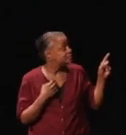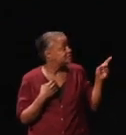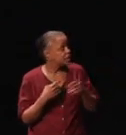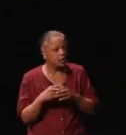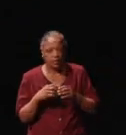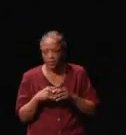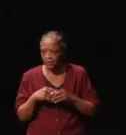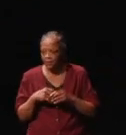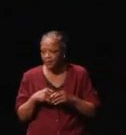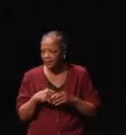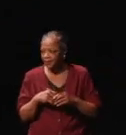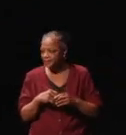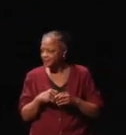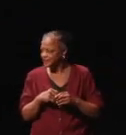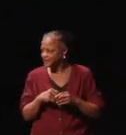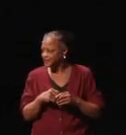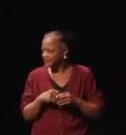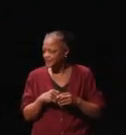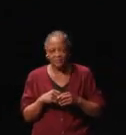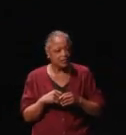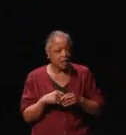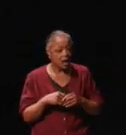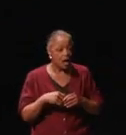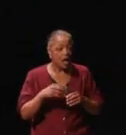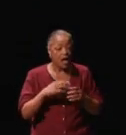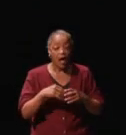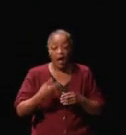I know. High-contrast stuff is really important.